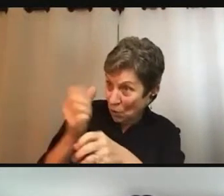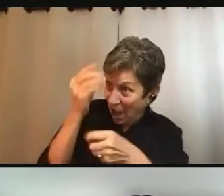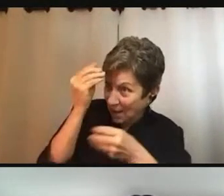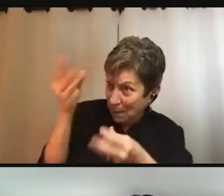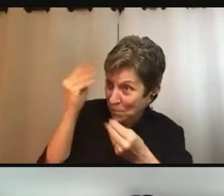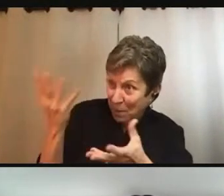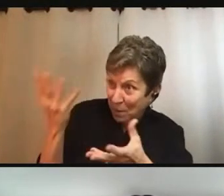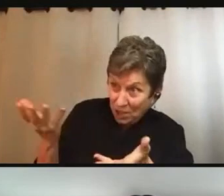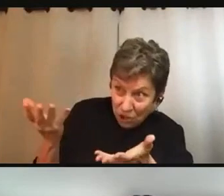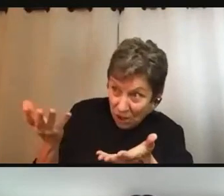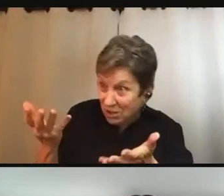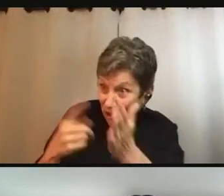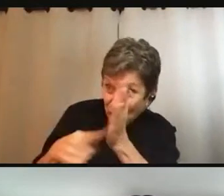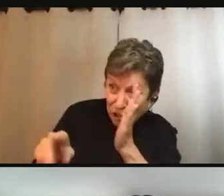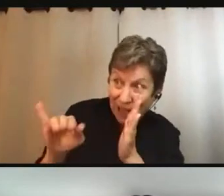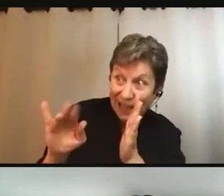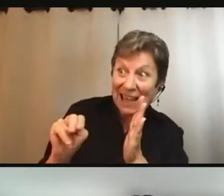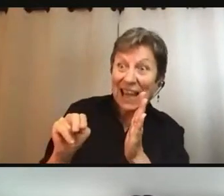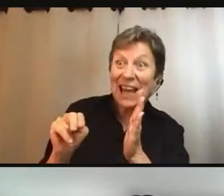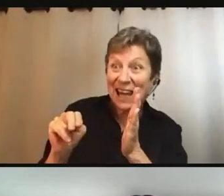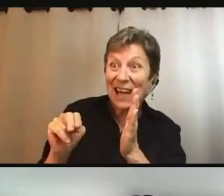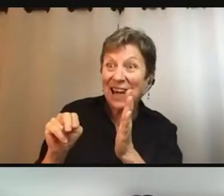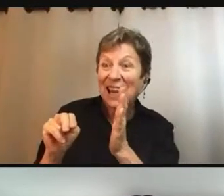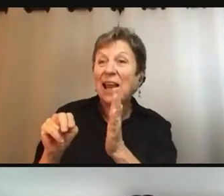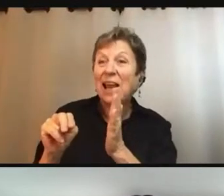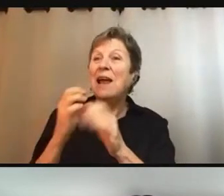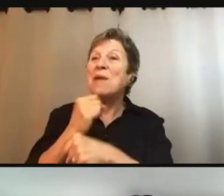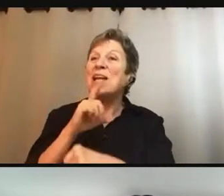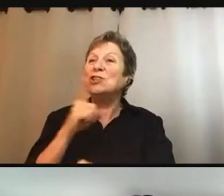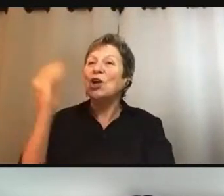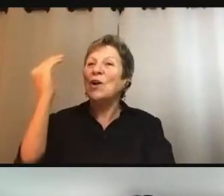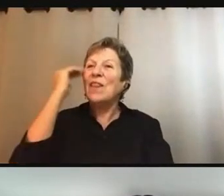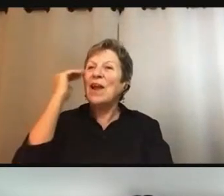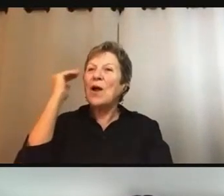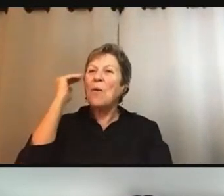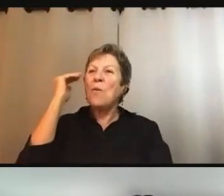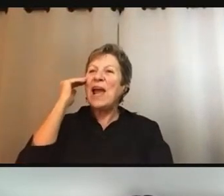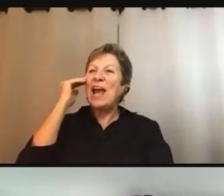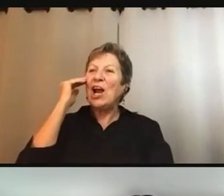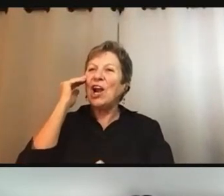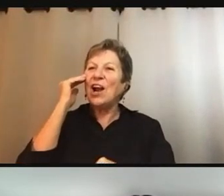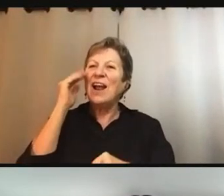FAMILIES NOT JUST WANT BUT NOT JUST THAT BUT MAKING SURE THAT